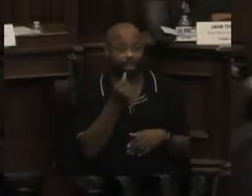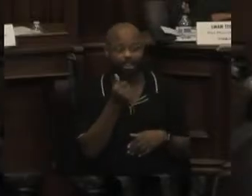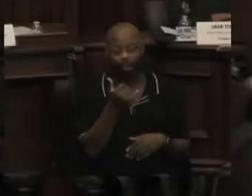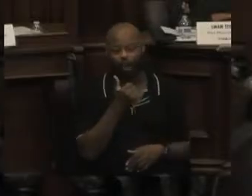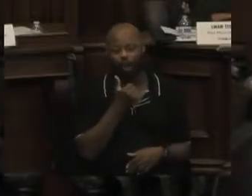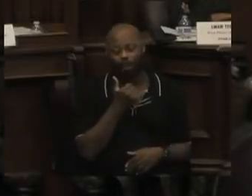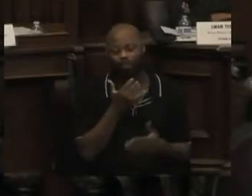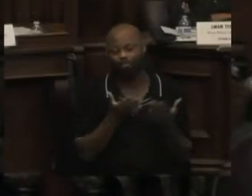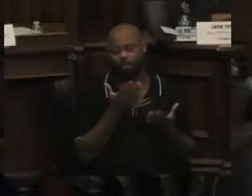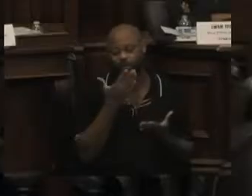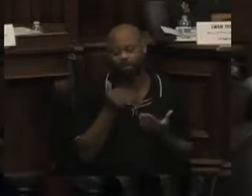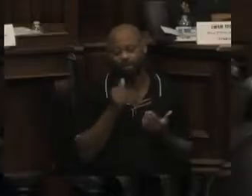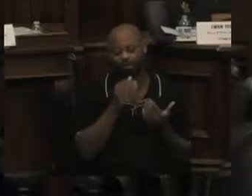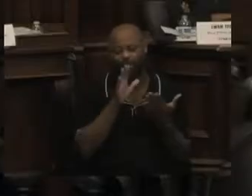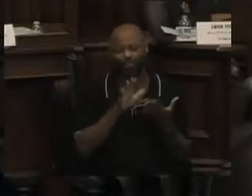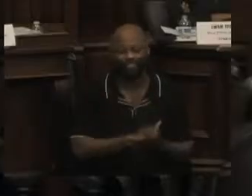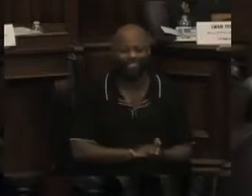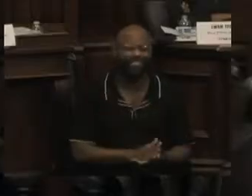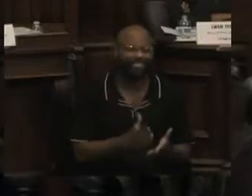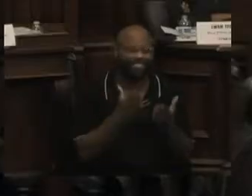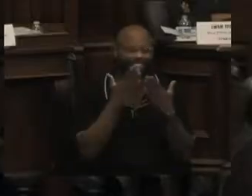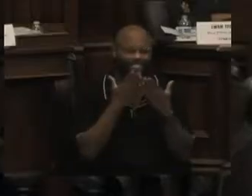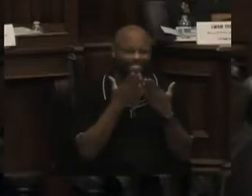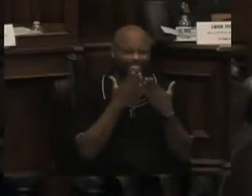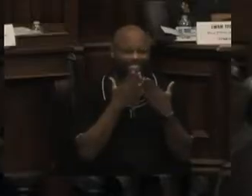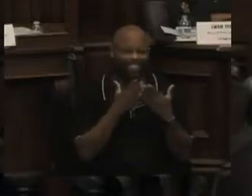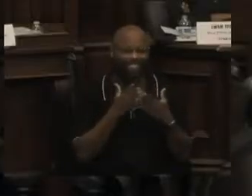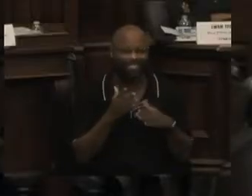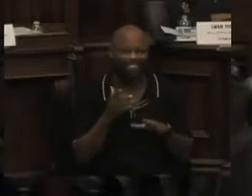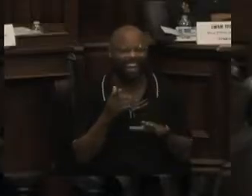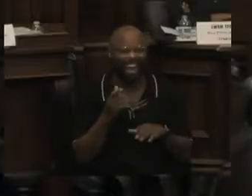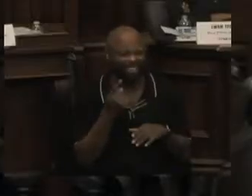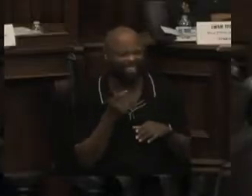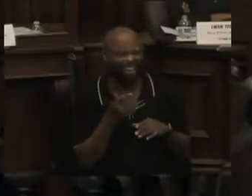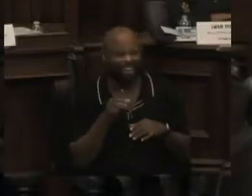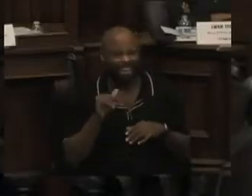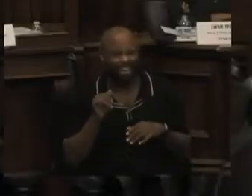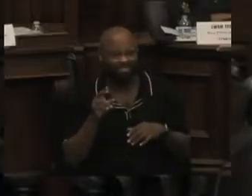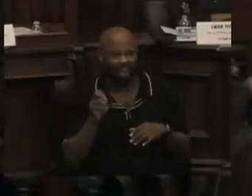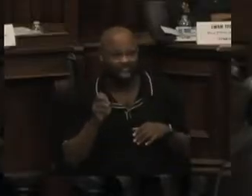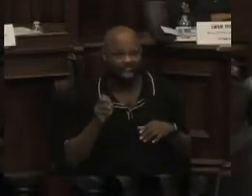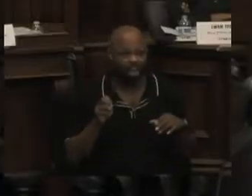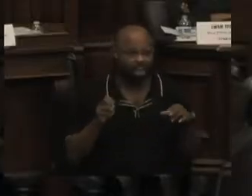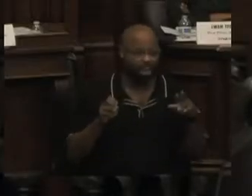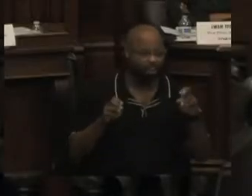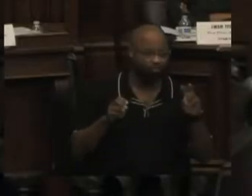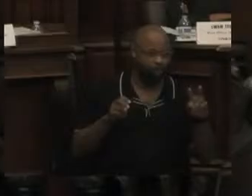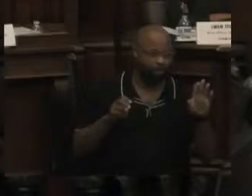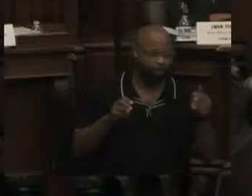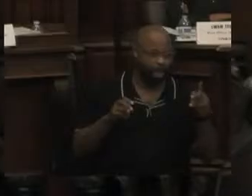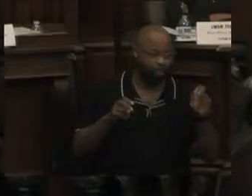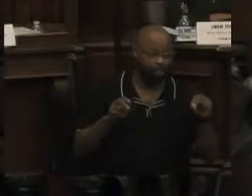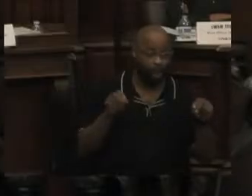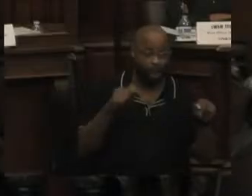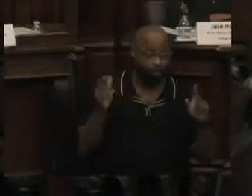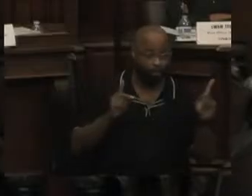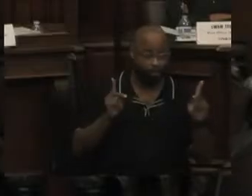relatively quickly so that that doesn't become a further impediment. But I just want to say, appreciate that if you ever need us very immediately,